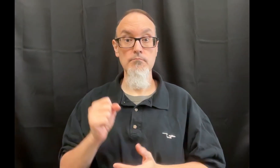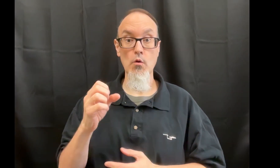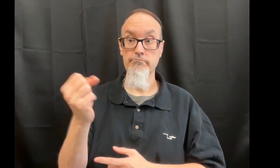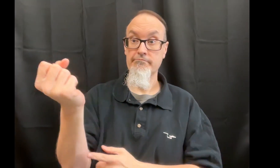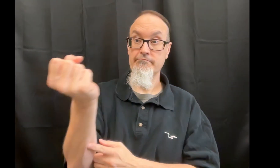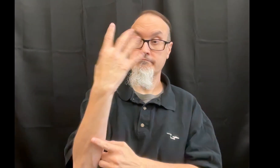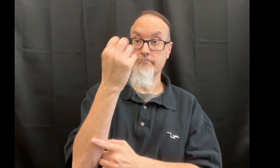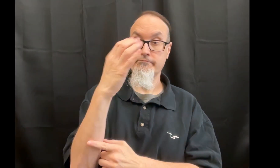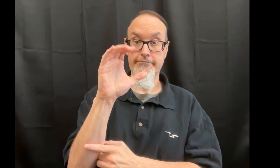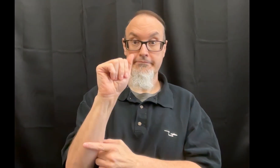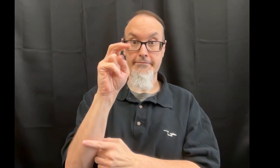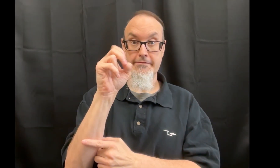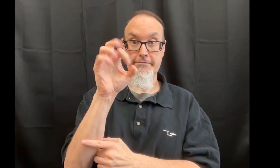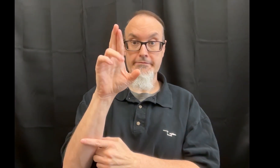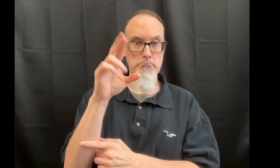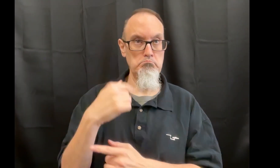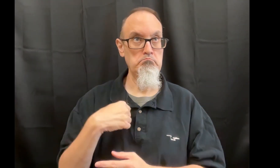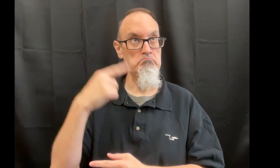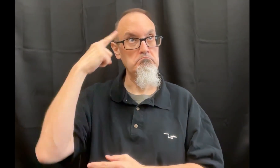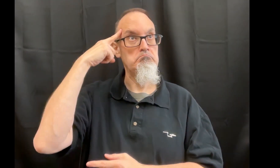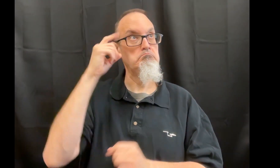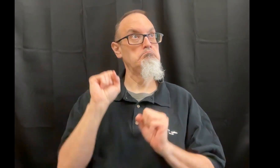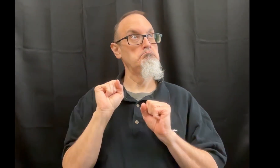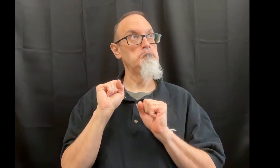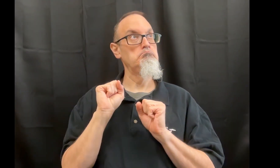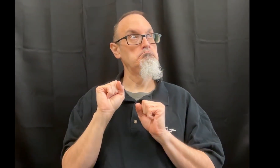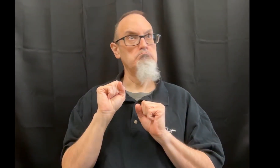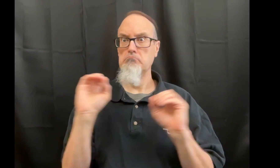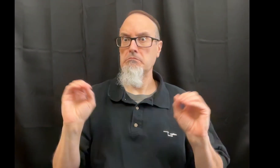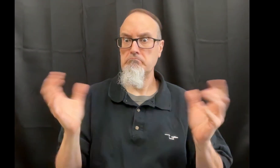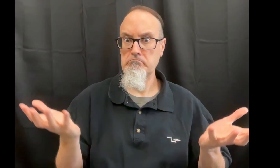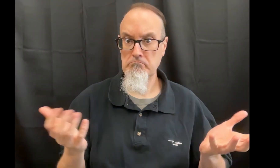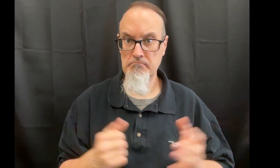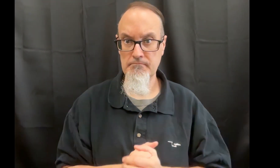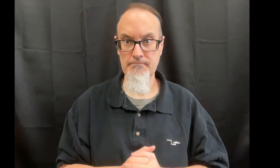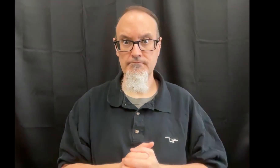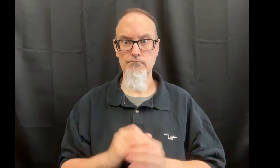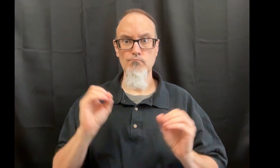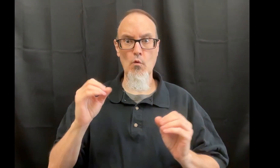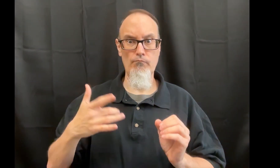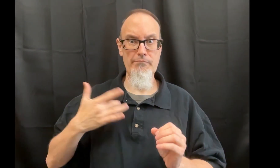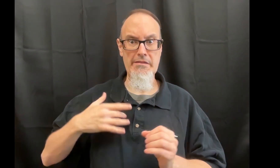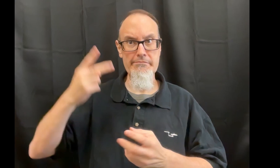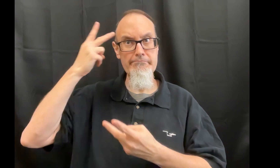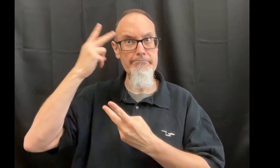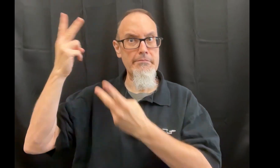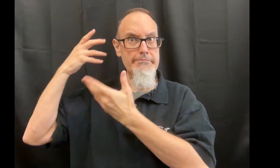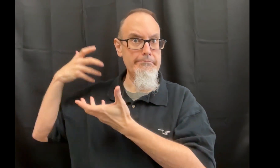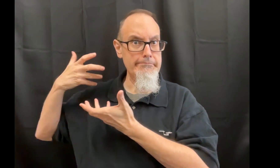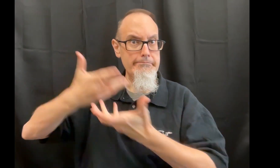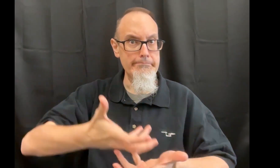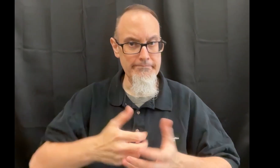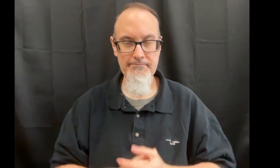So the word and sign have no relevance to me, they do not remind me of anything.